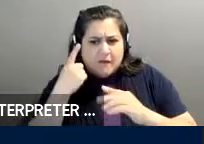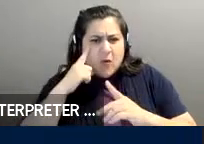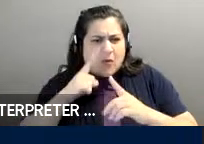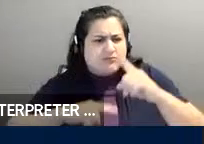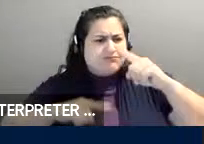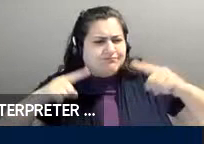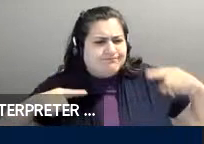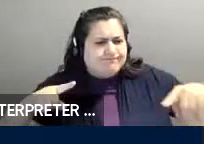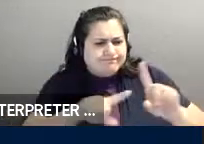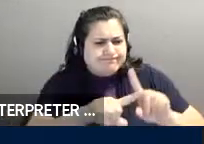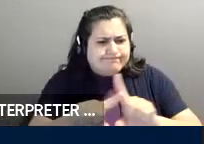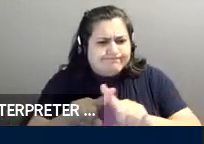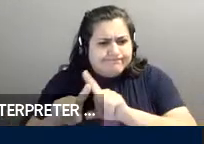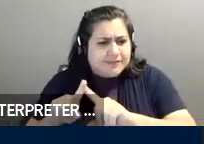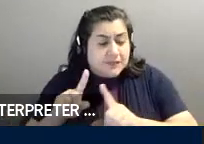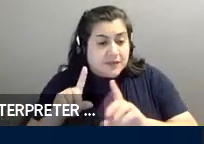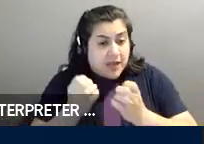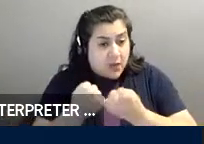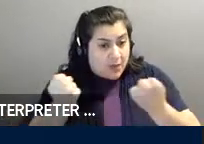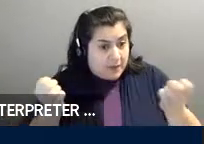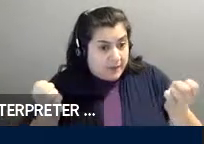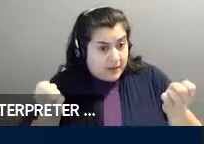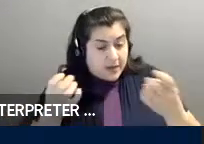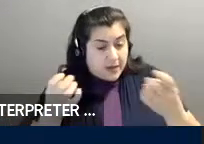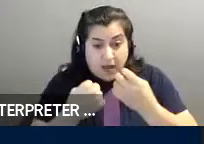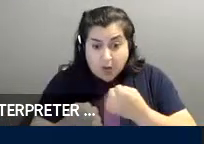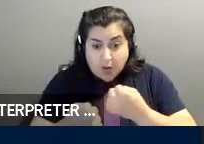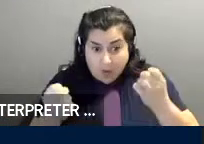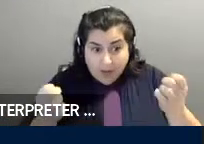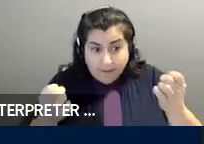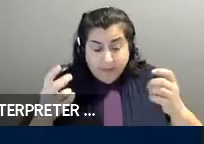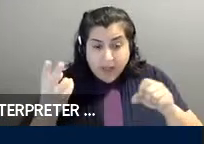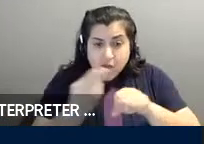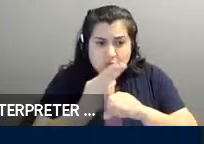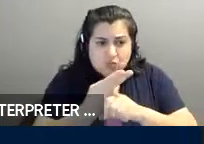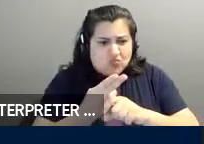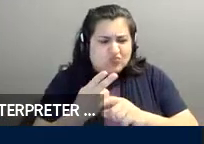and that equipment that we're talking about is used in various medical settings like we